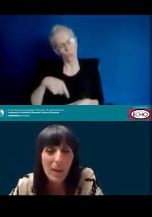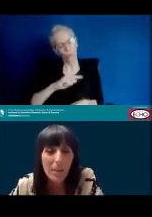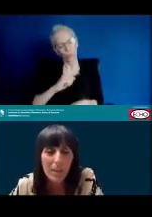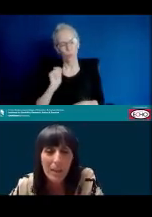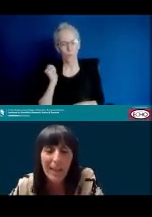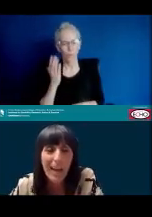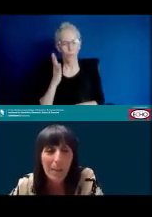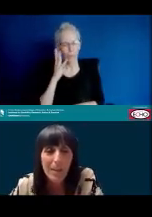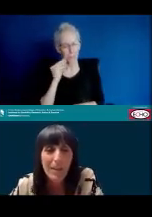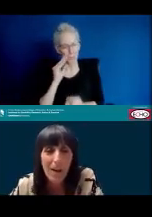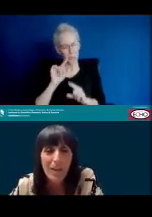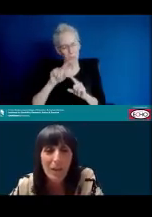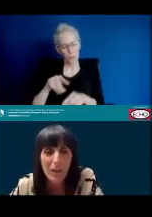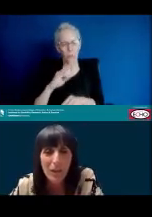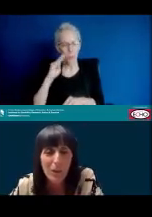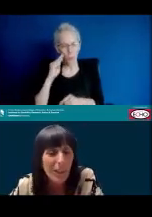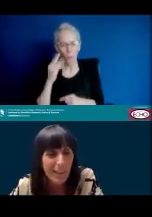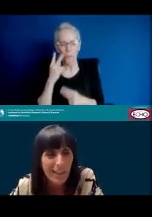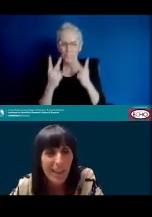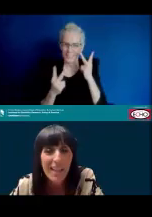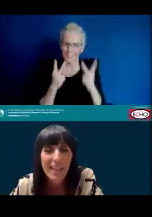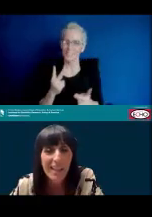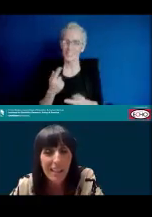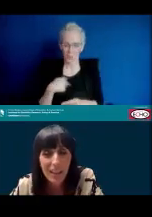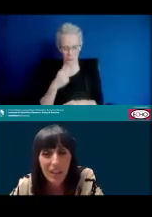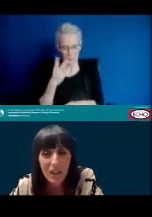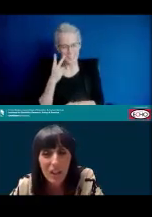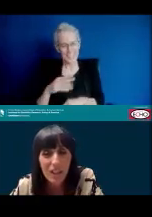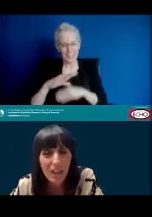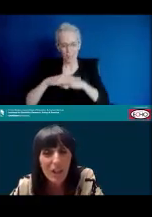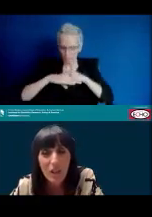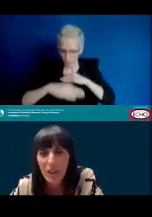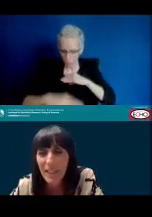that play happens on those floors in the kitchen during